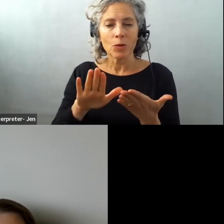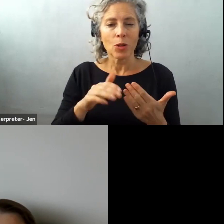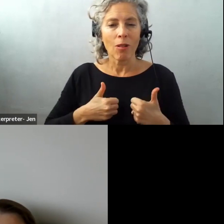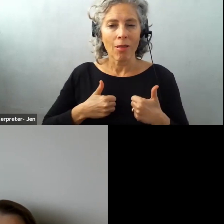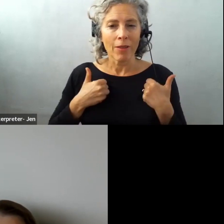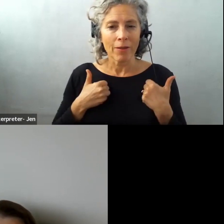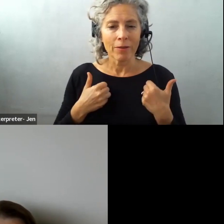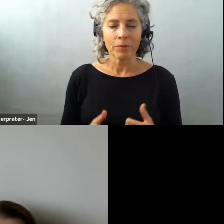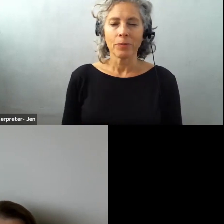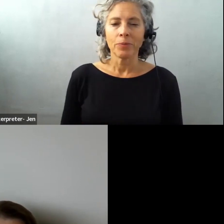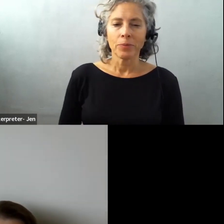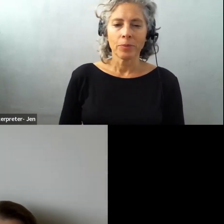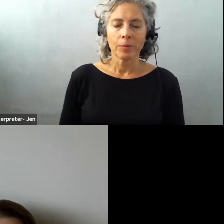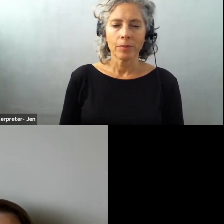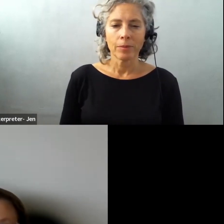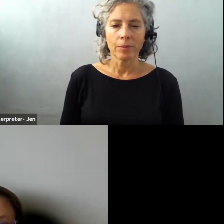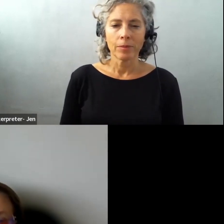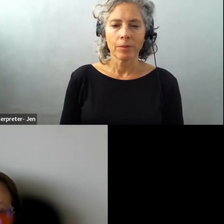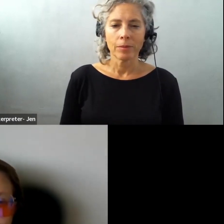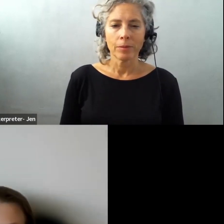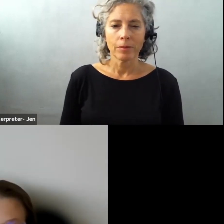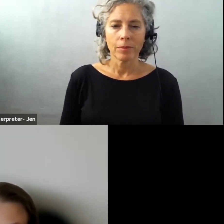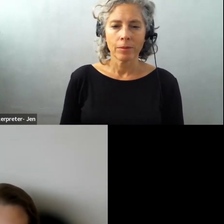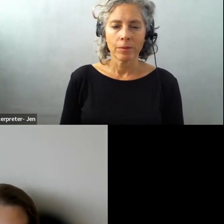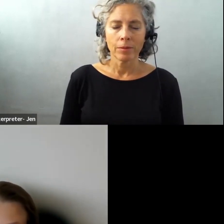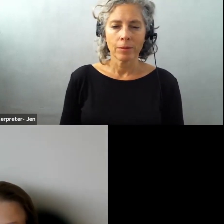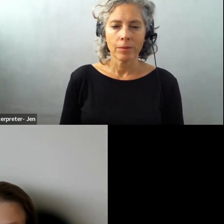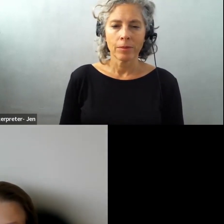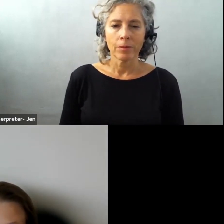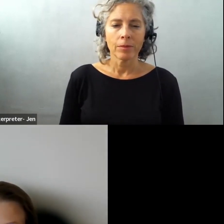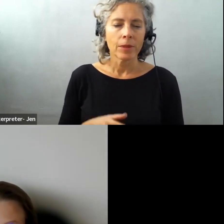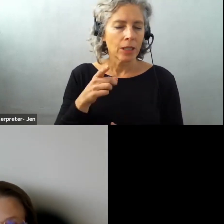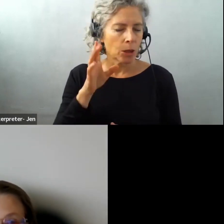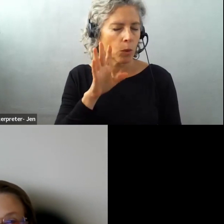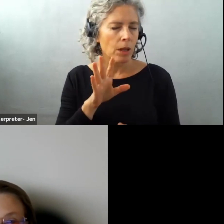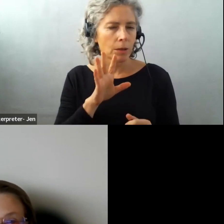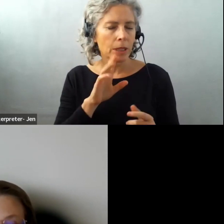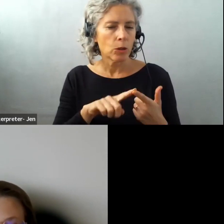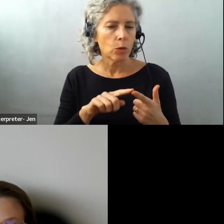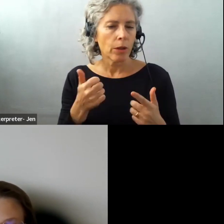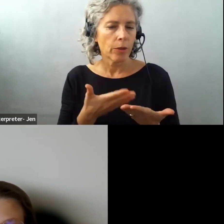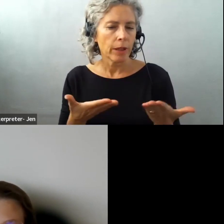which in which she can speak to whether things are better or